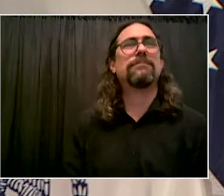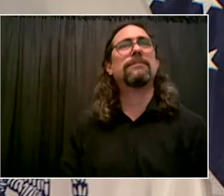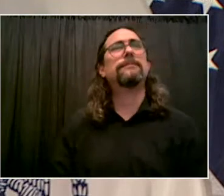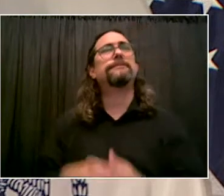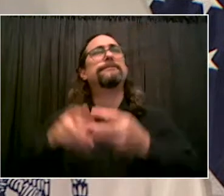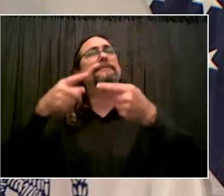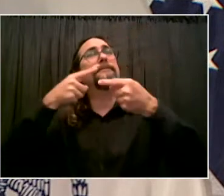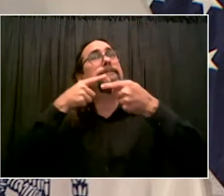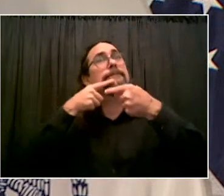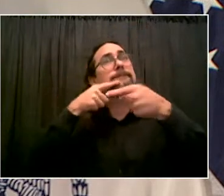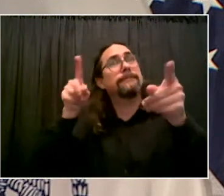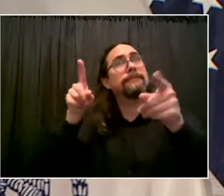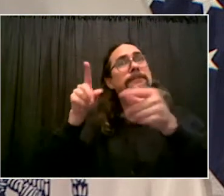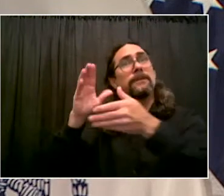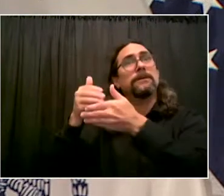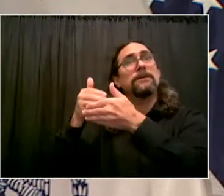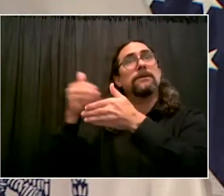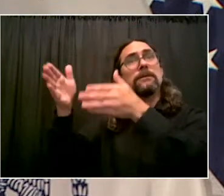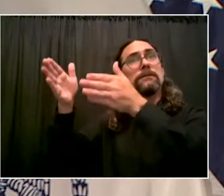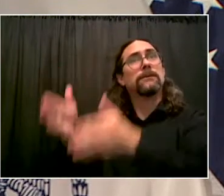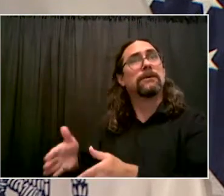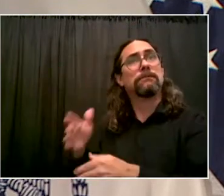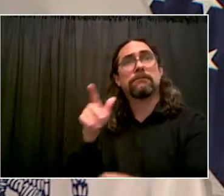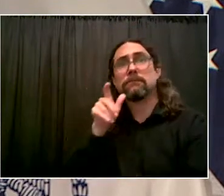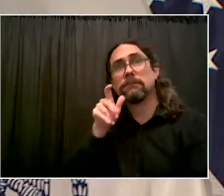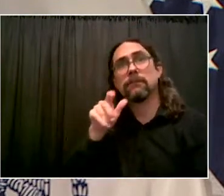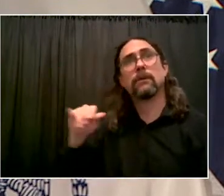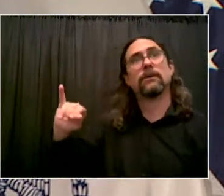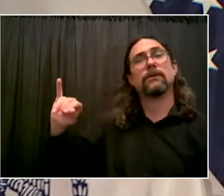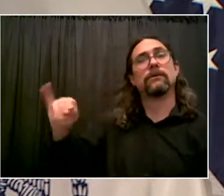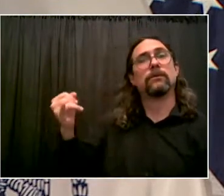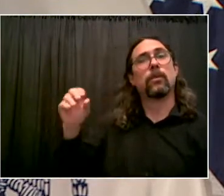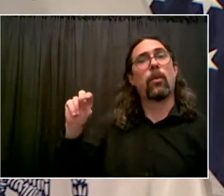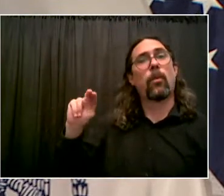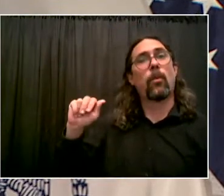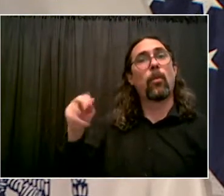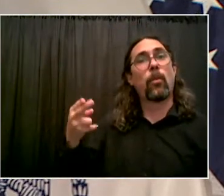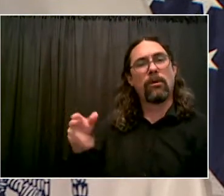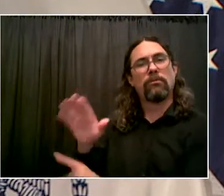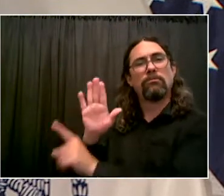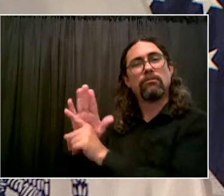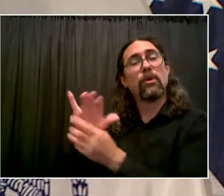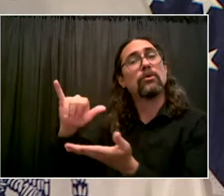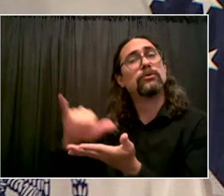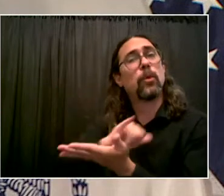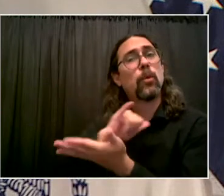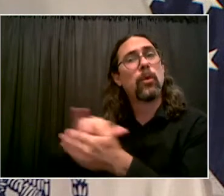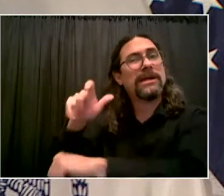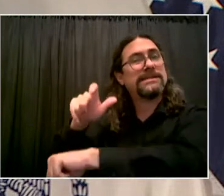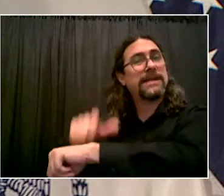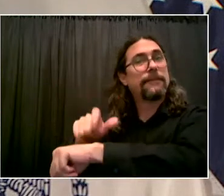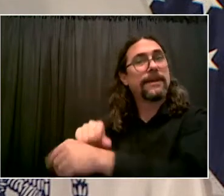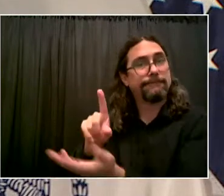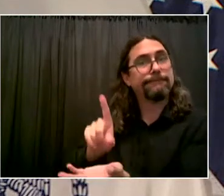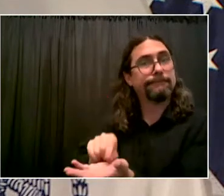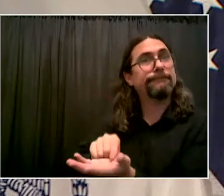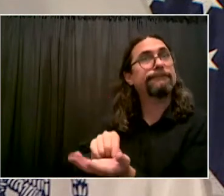FROM THE NEW YORK TIMES. Reprote: r